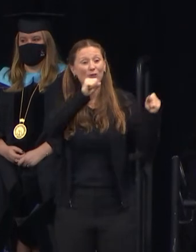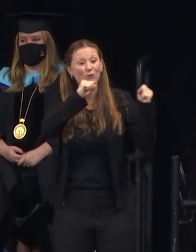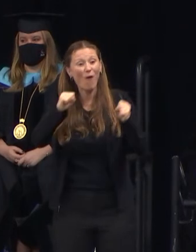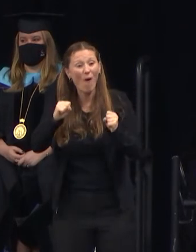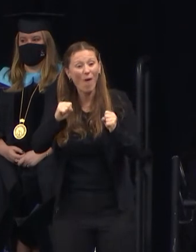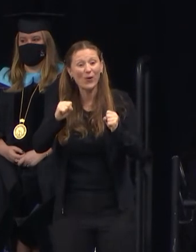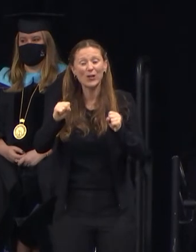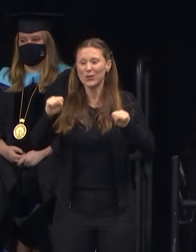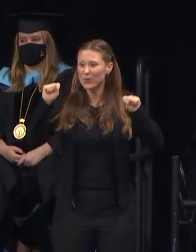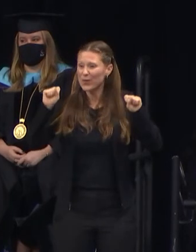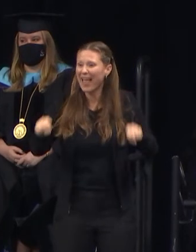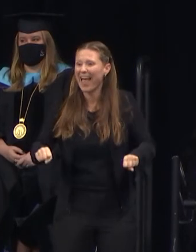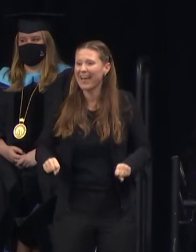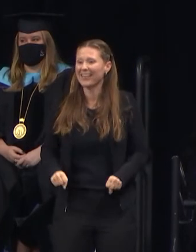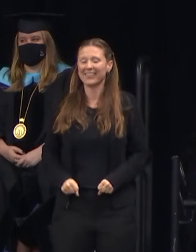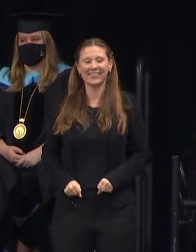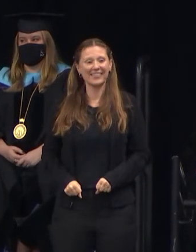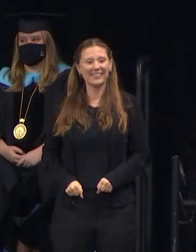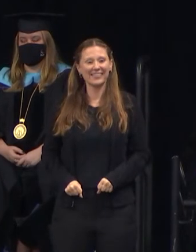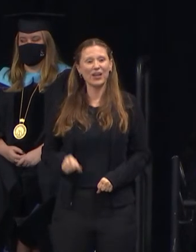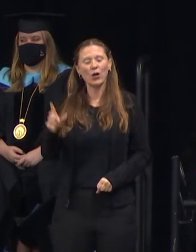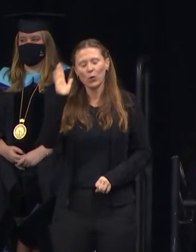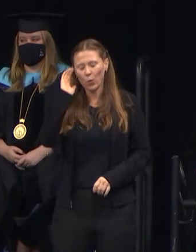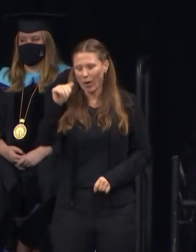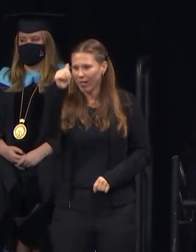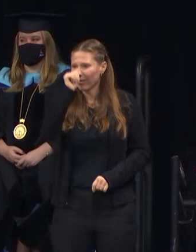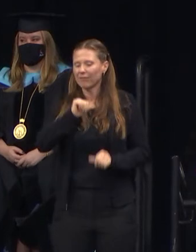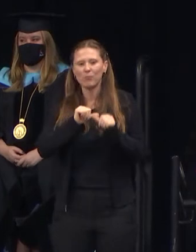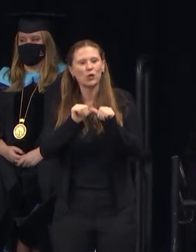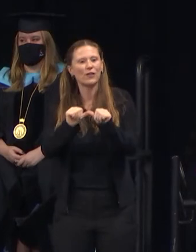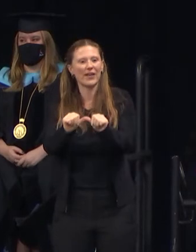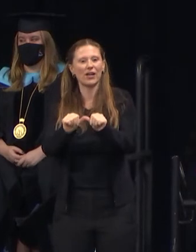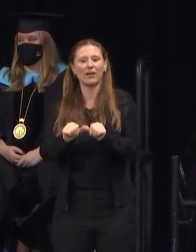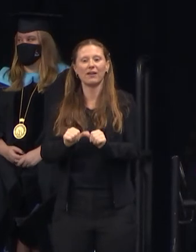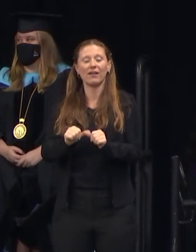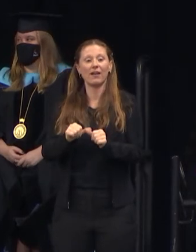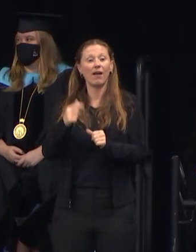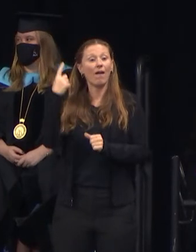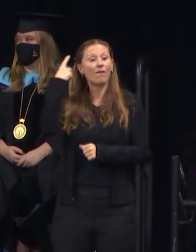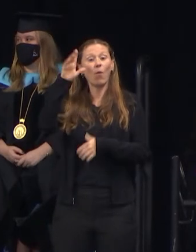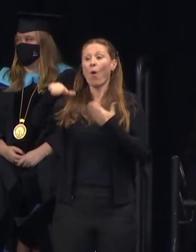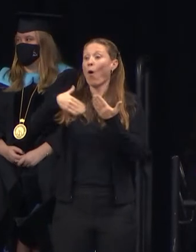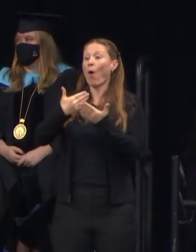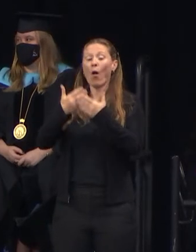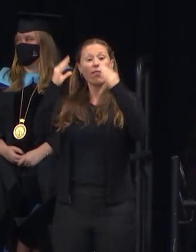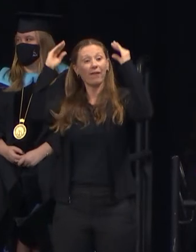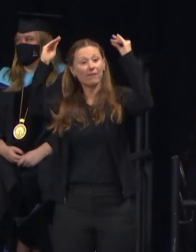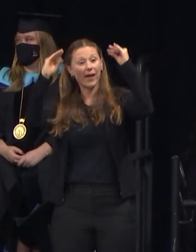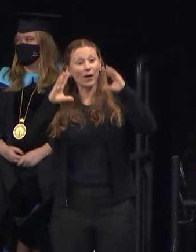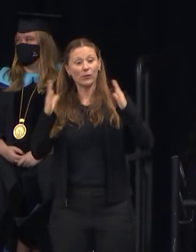you are capable, and you can persevere. On behalf of all of the faculty at ACC,